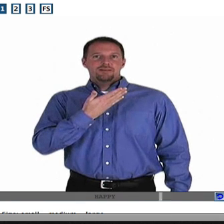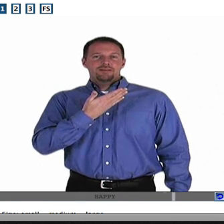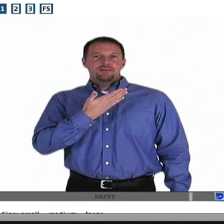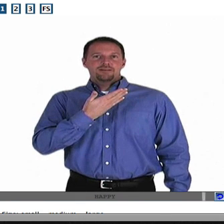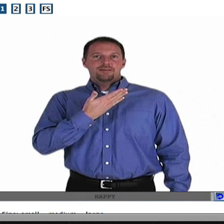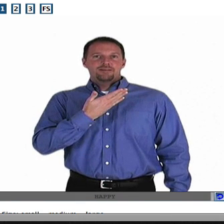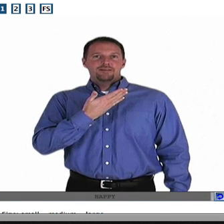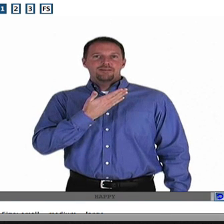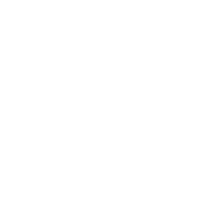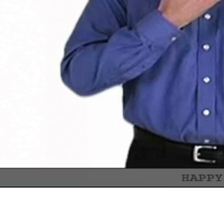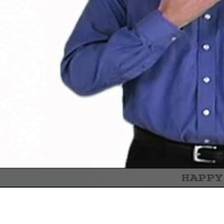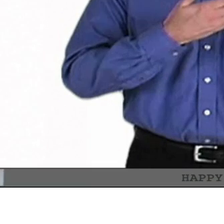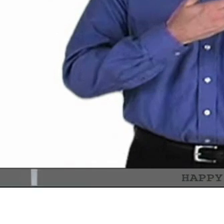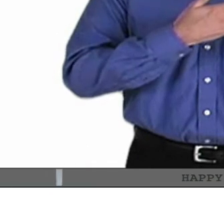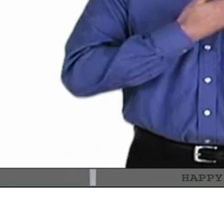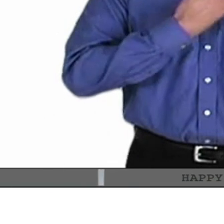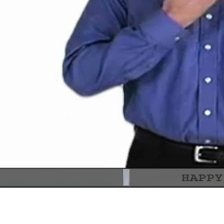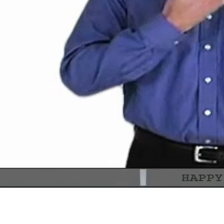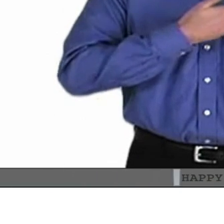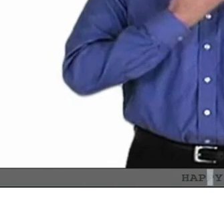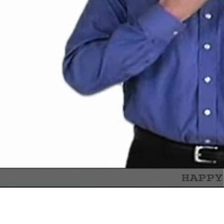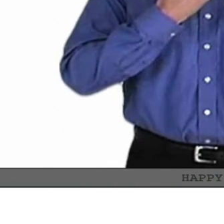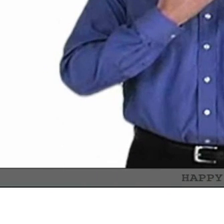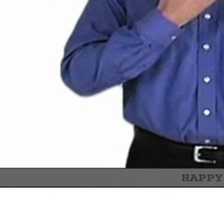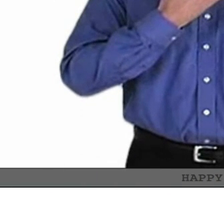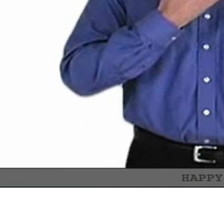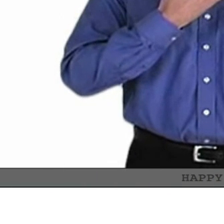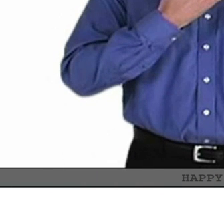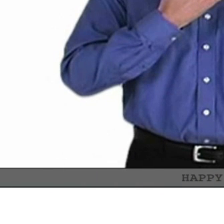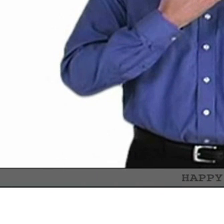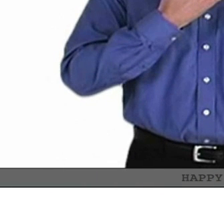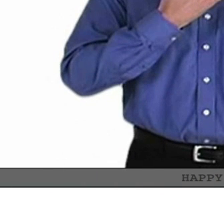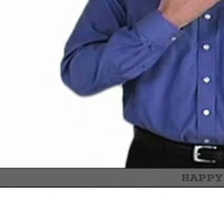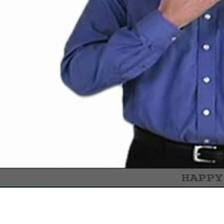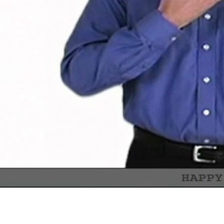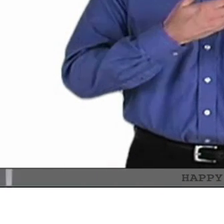If I click the fullscreen button, you can see I go to a fullscreen view of the video.